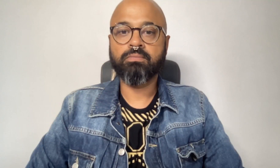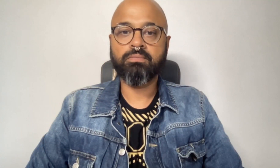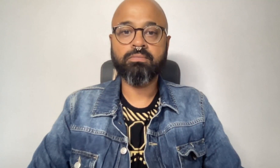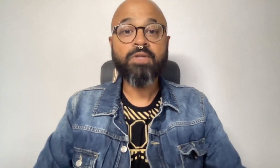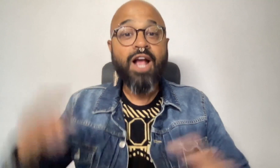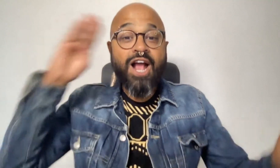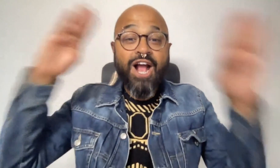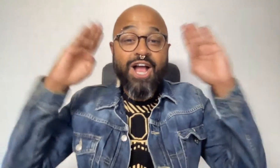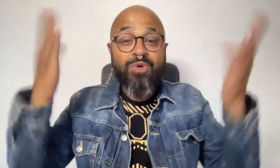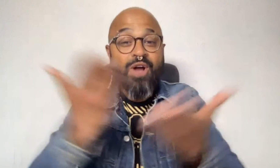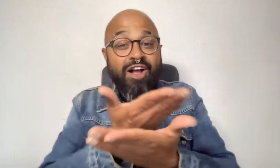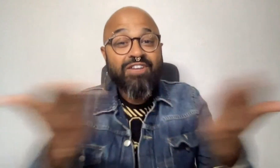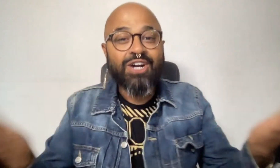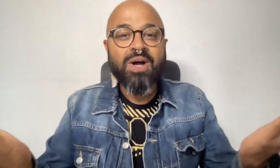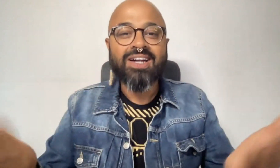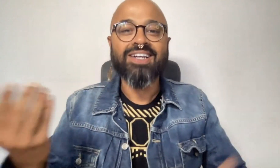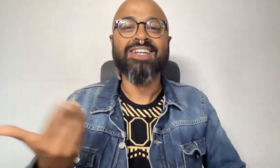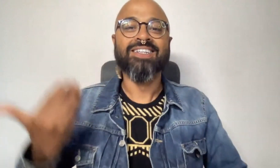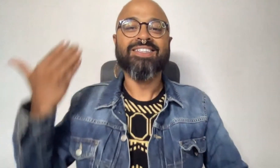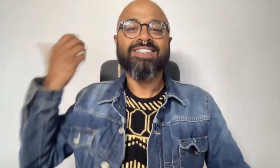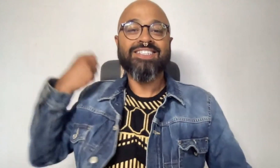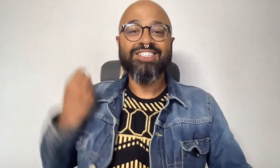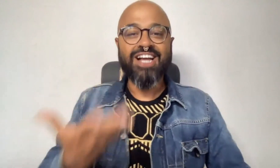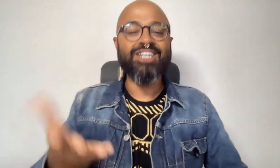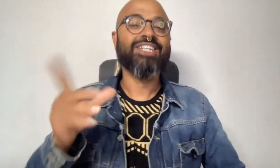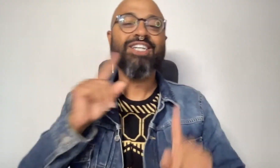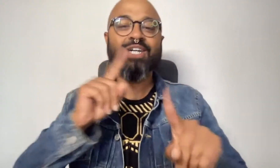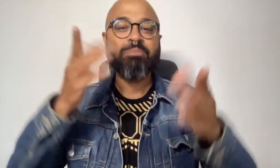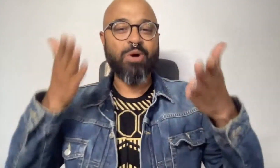Hello everyone I'm Sign1News Jaideep Goray